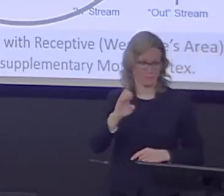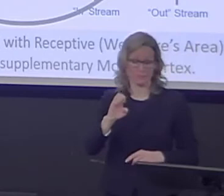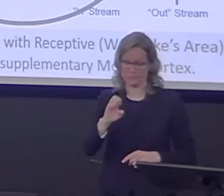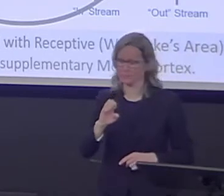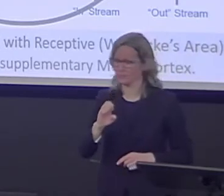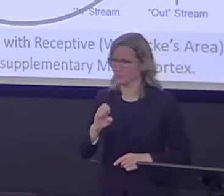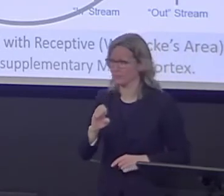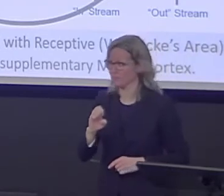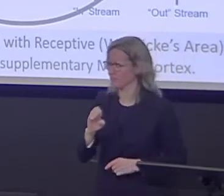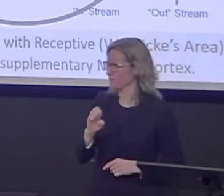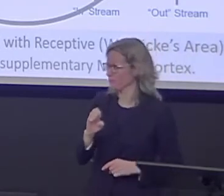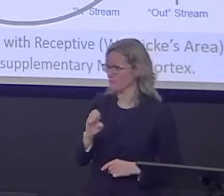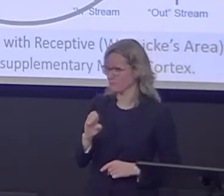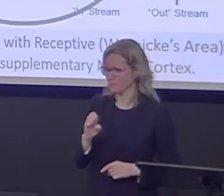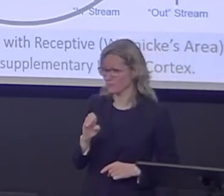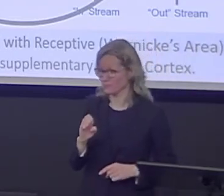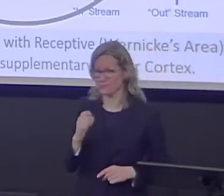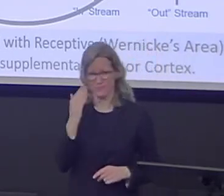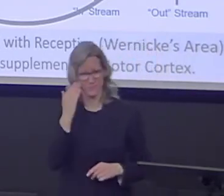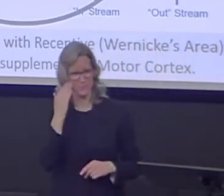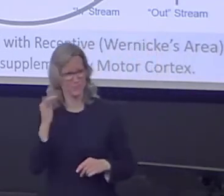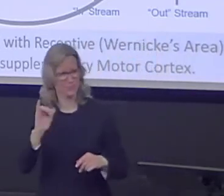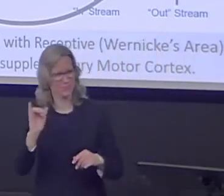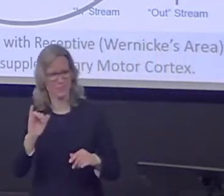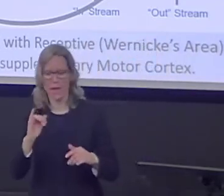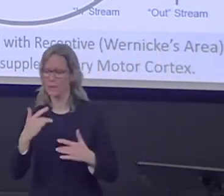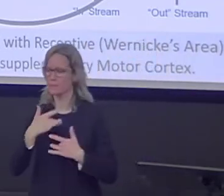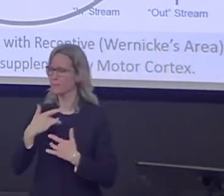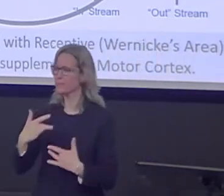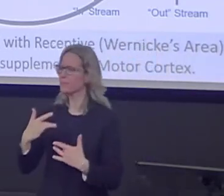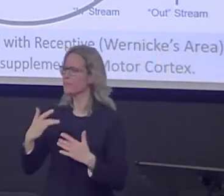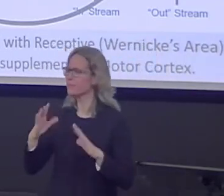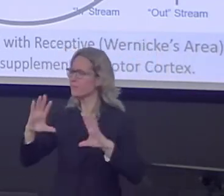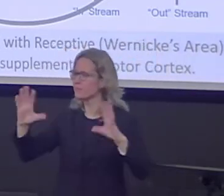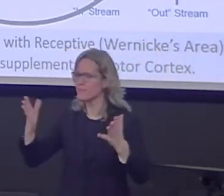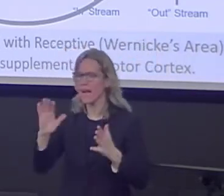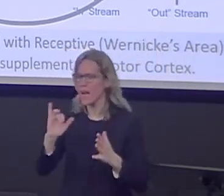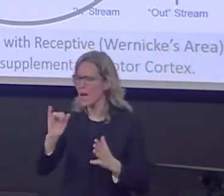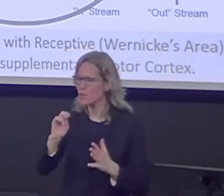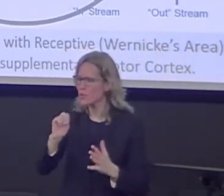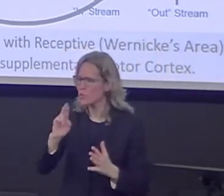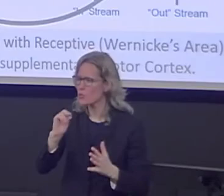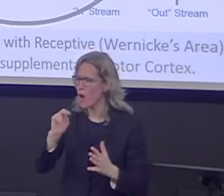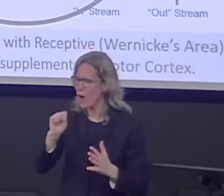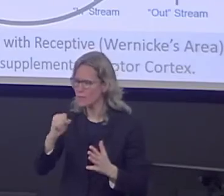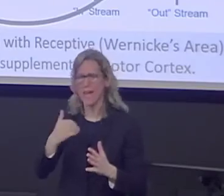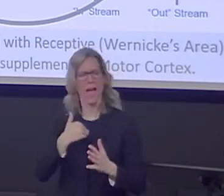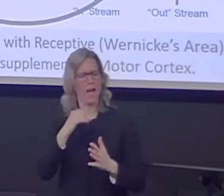That means, you know this synapse, like a neuron. It has its synaptic junctions.